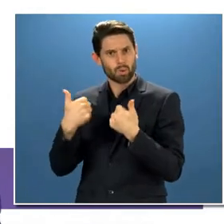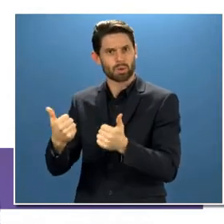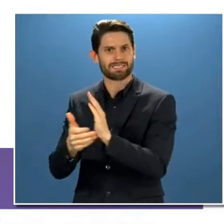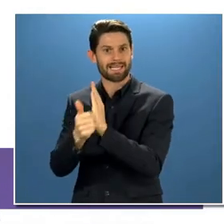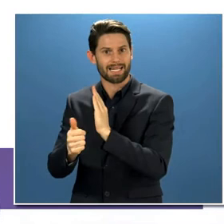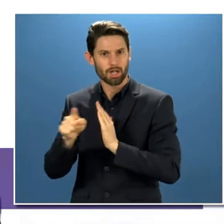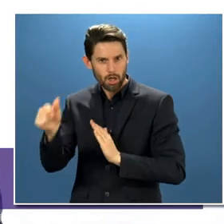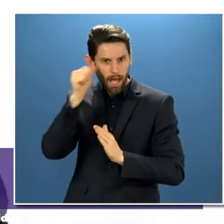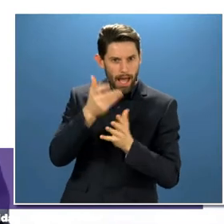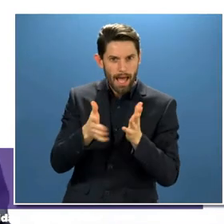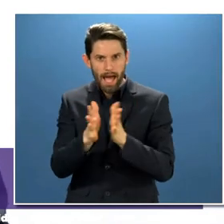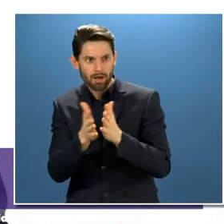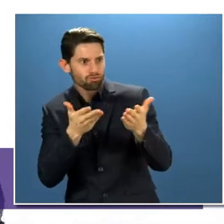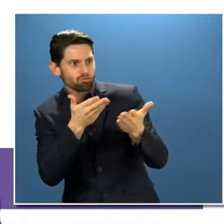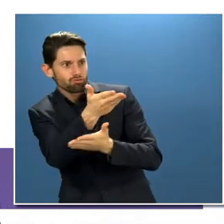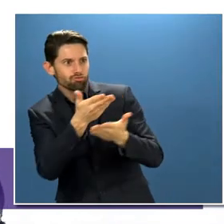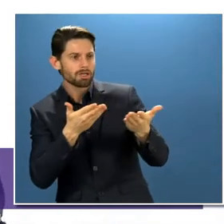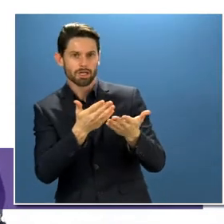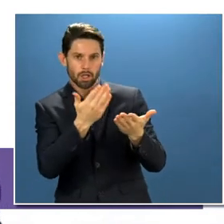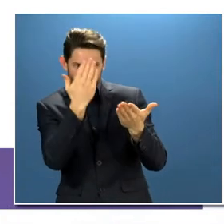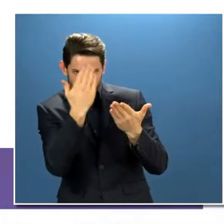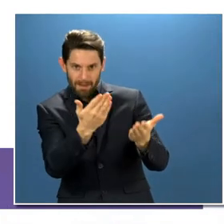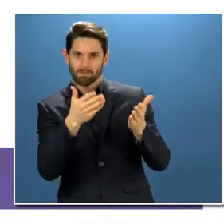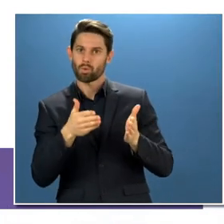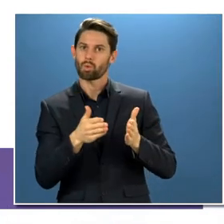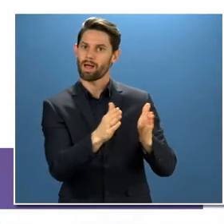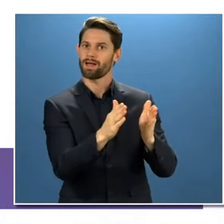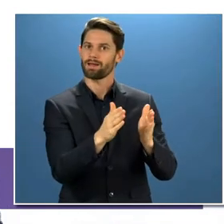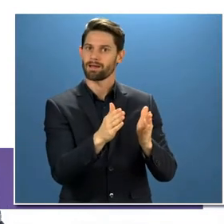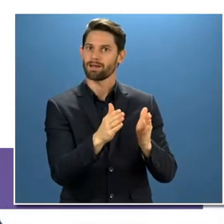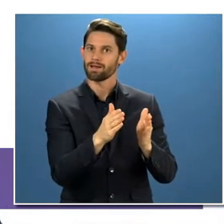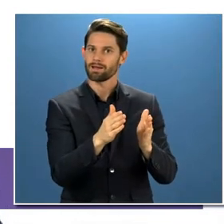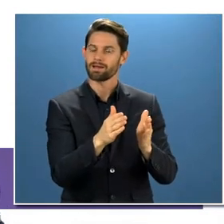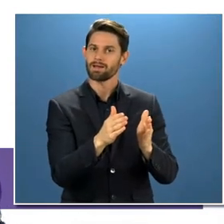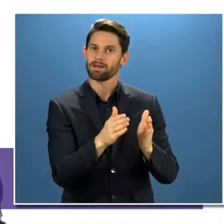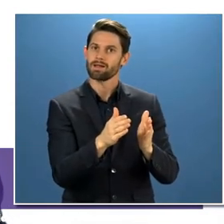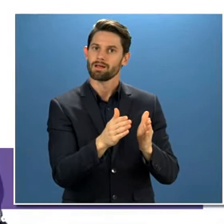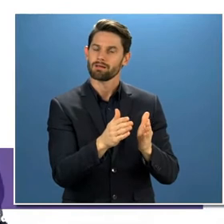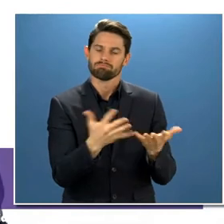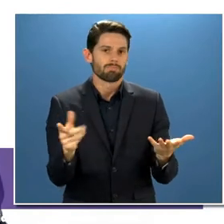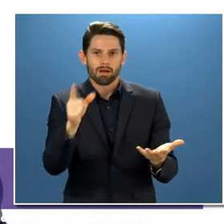respectful and deal with the public in a way that is useful and enables that